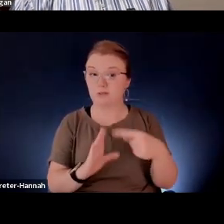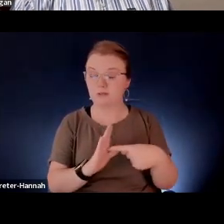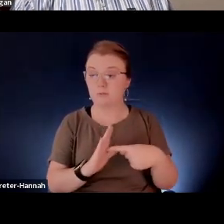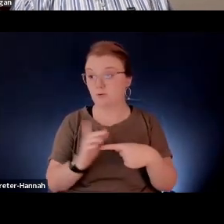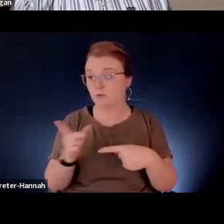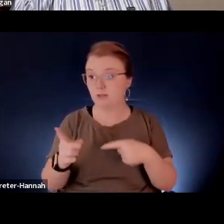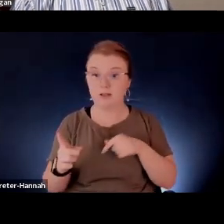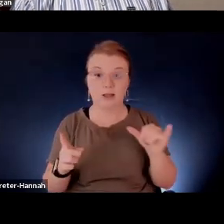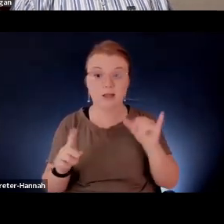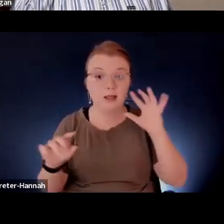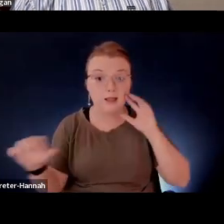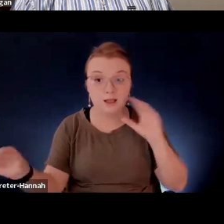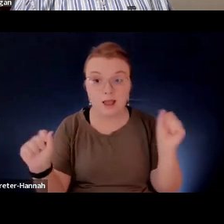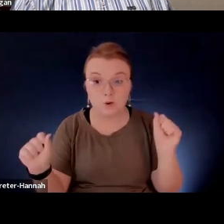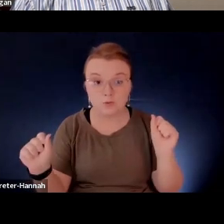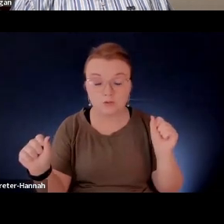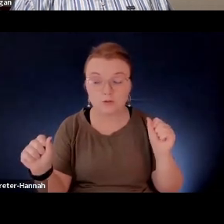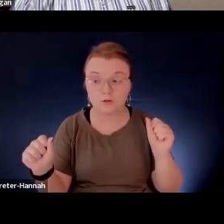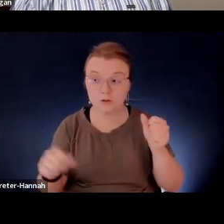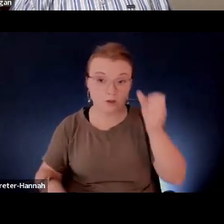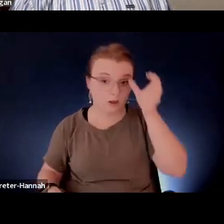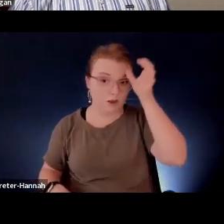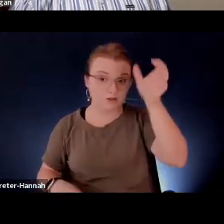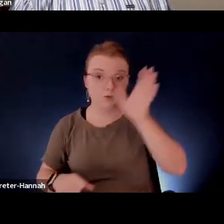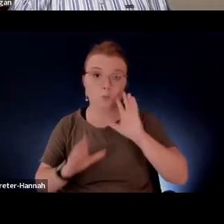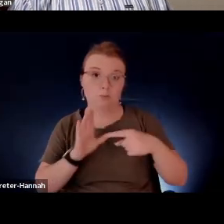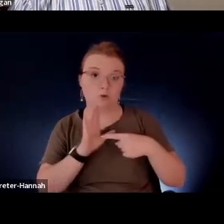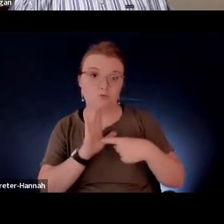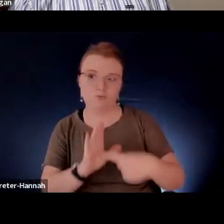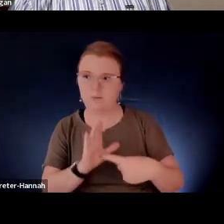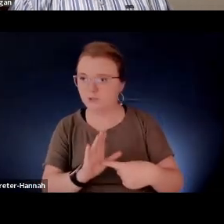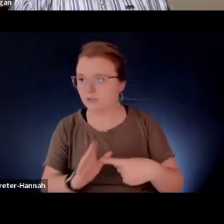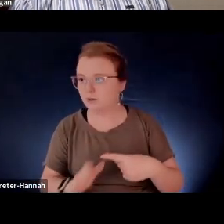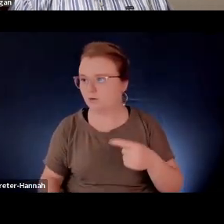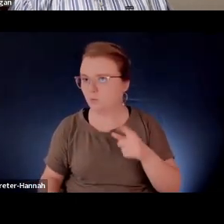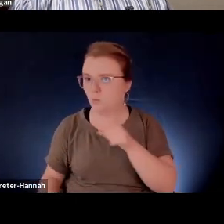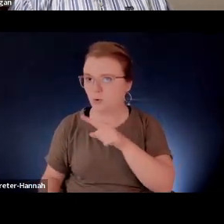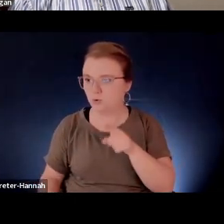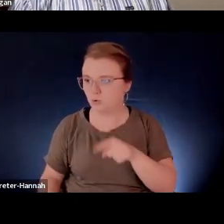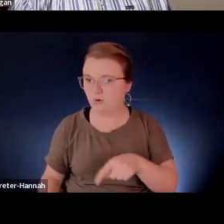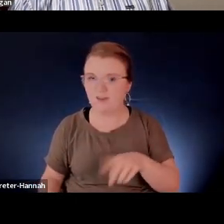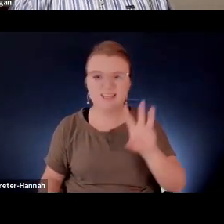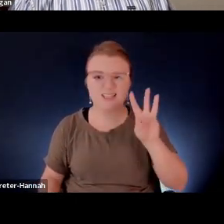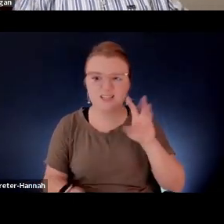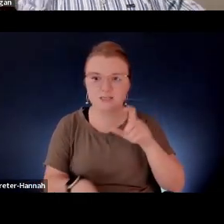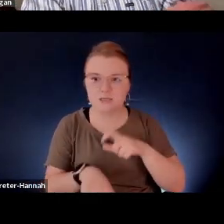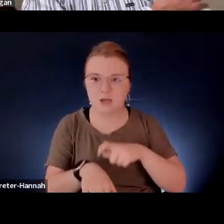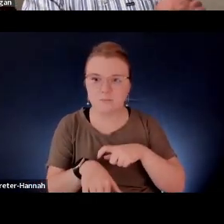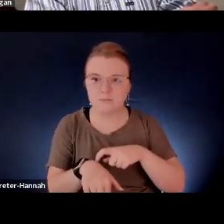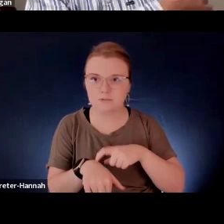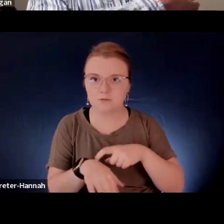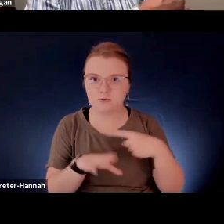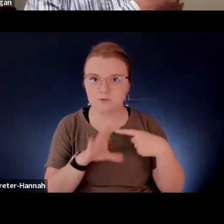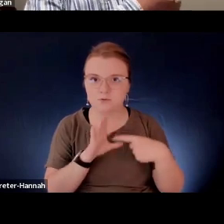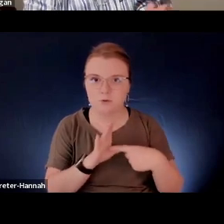that the concept is being represented one, two, three, four, five, six times. And you also could do that...